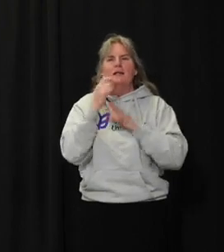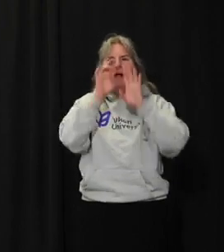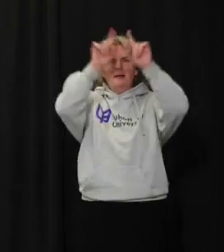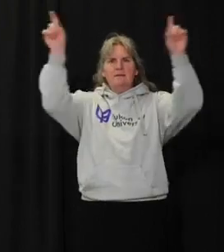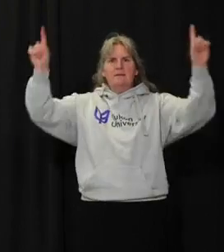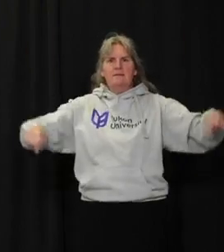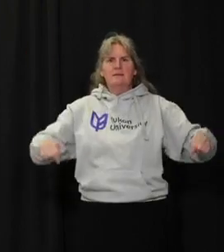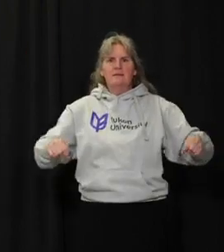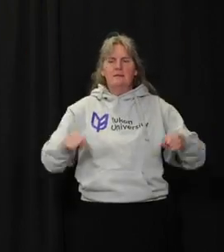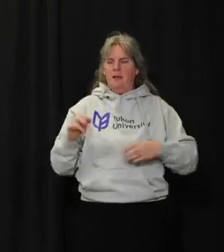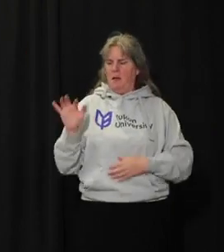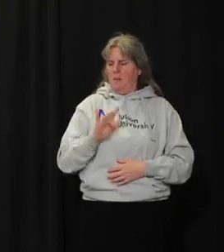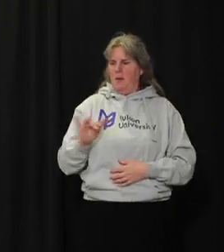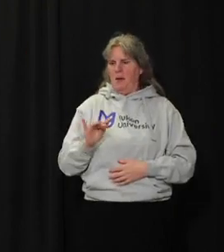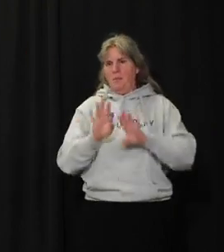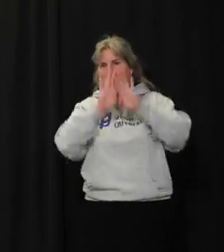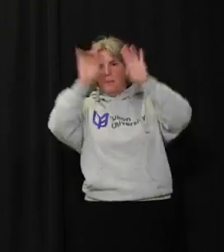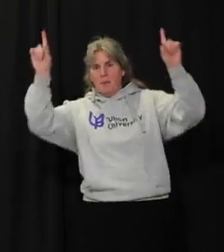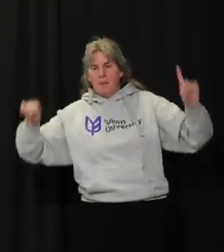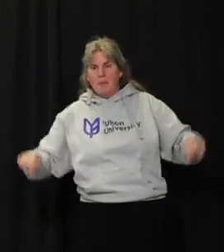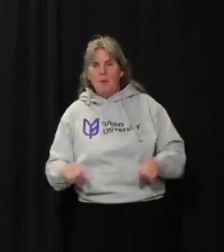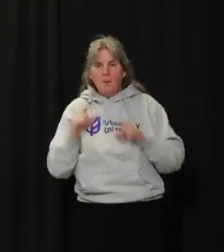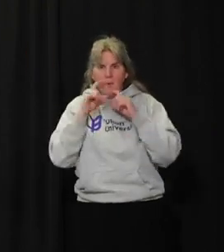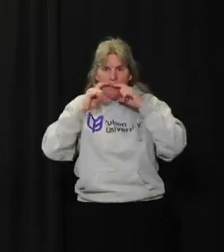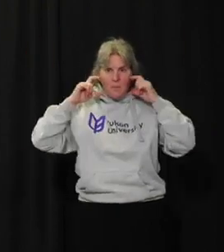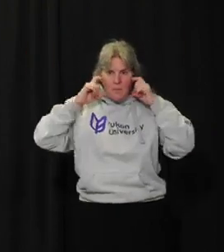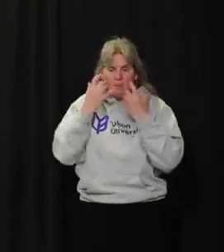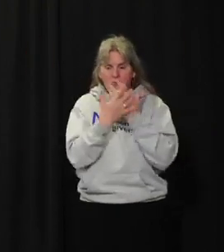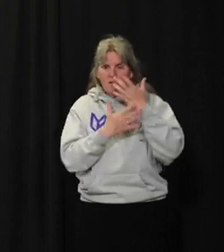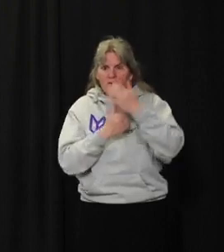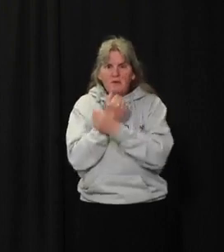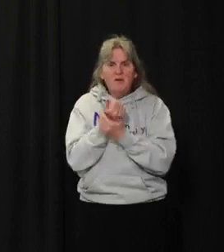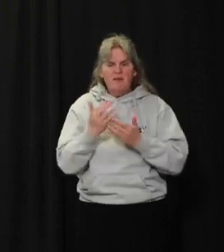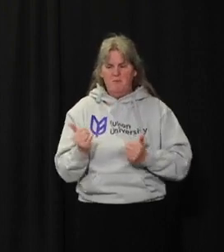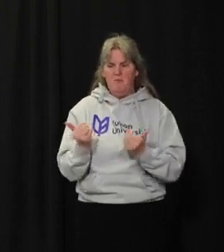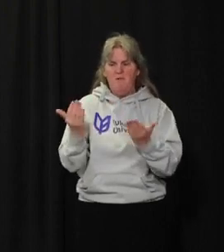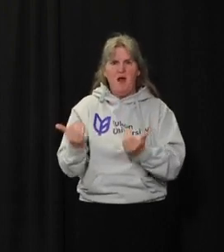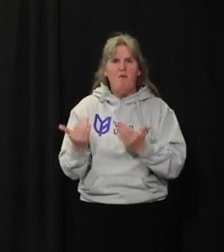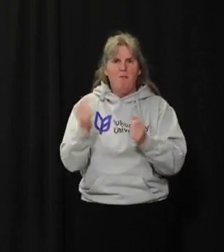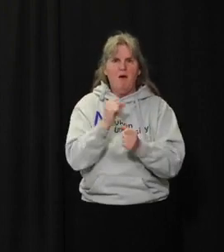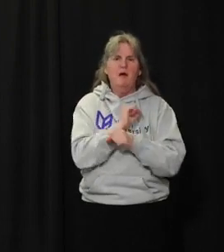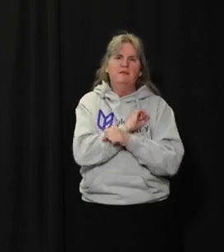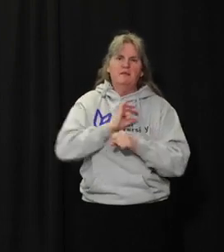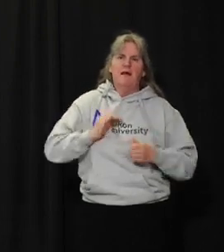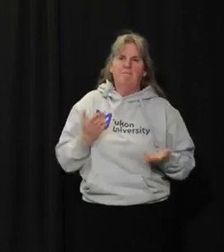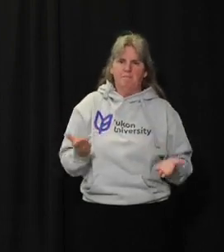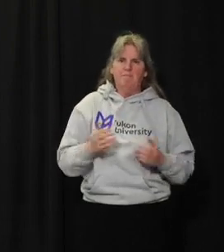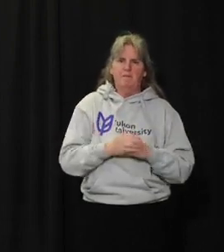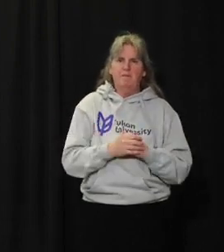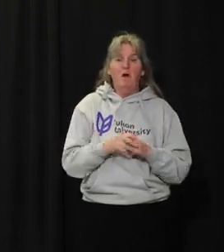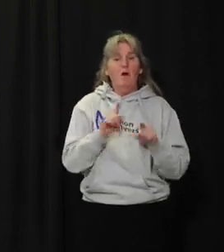adding blast shields to checkout counters or providing workers with personal protective equipment.